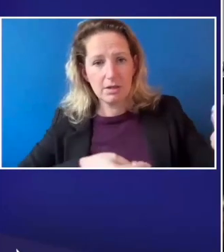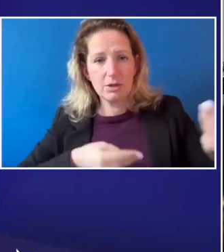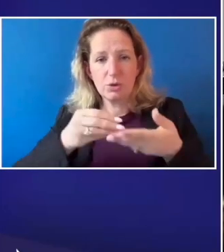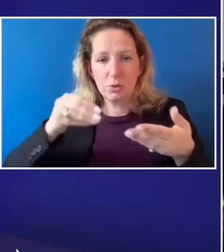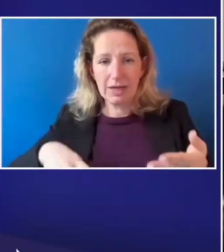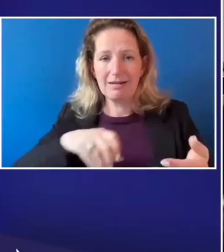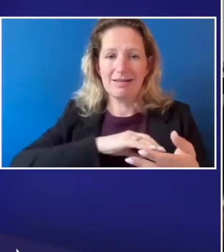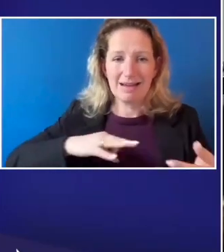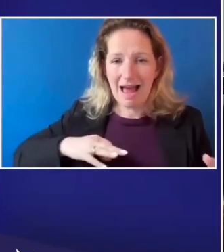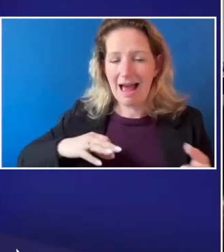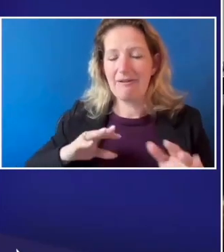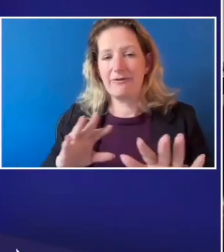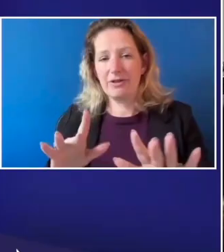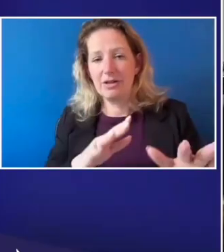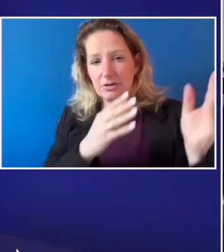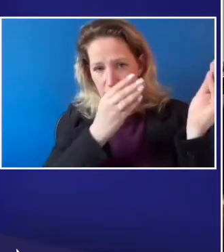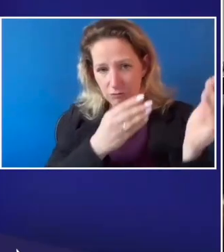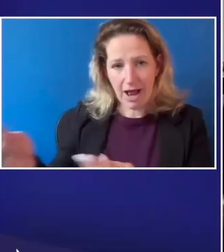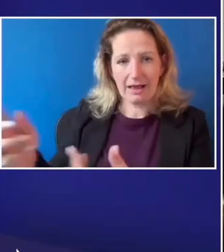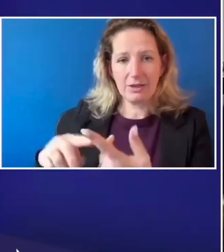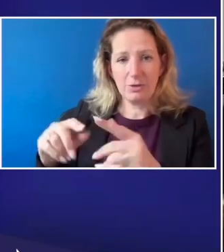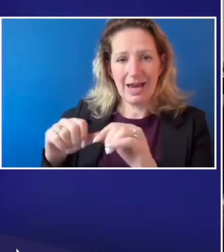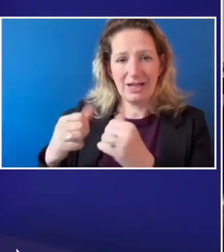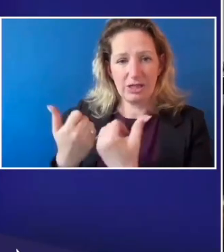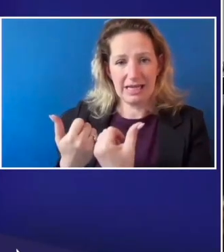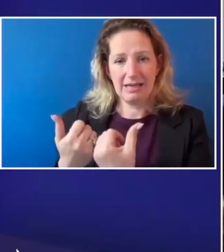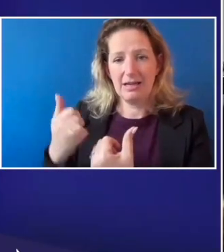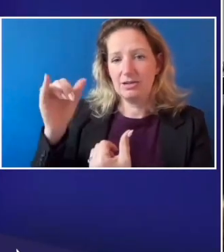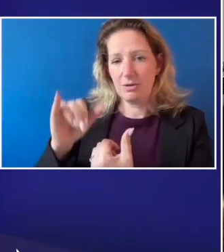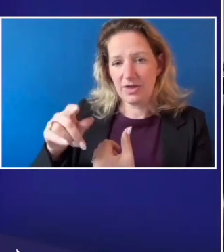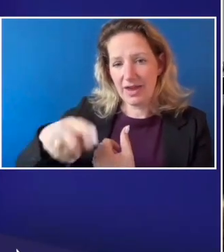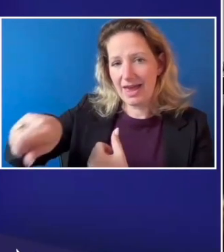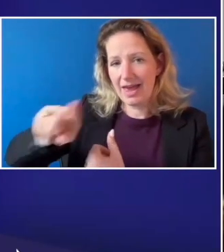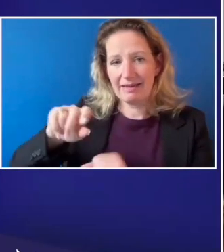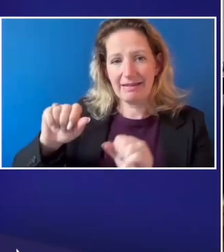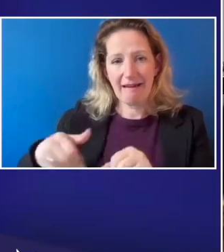to the agency so that they can have a better source of information.